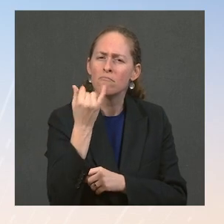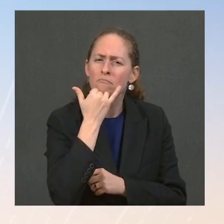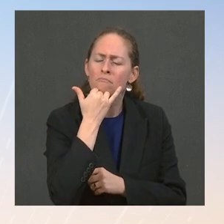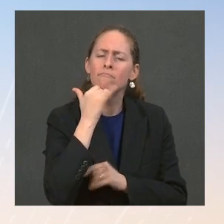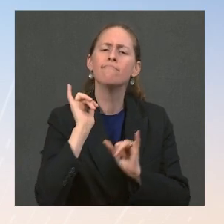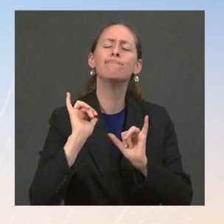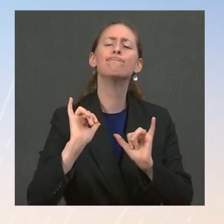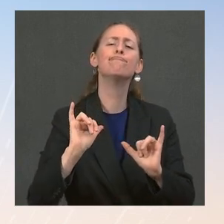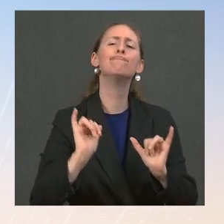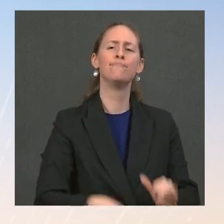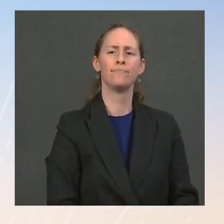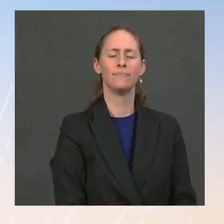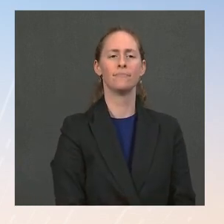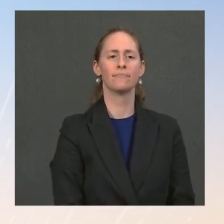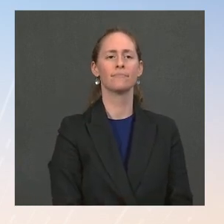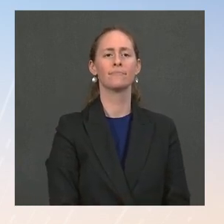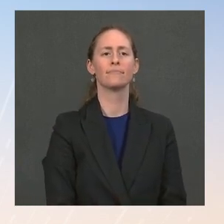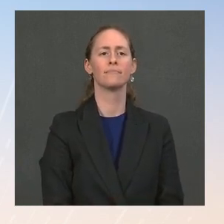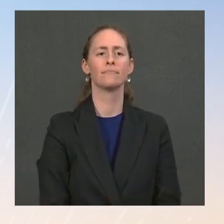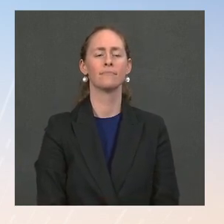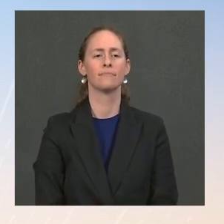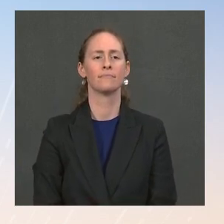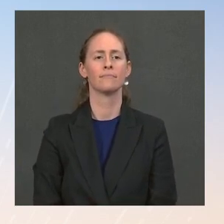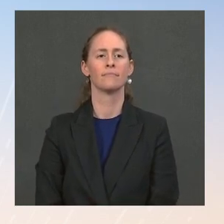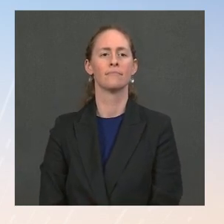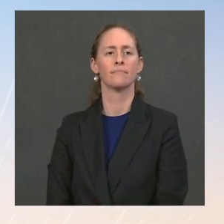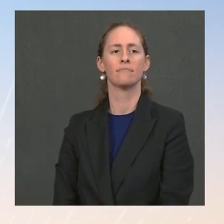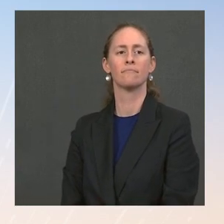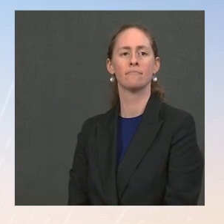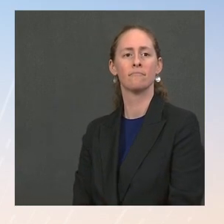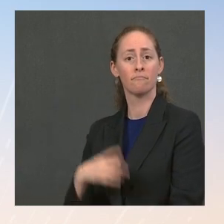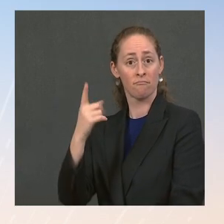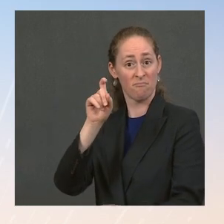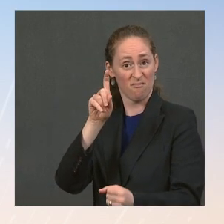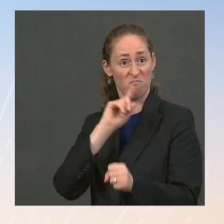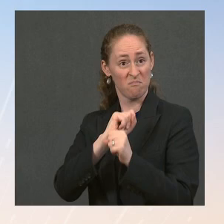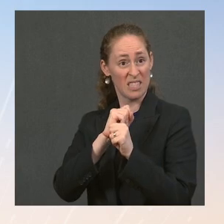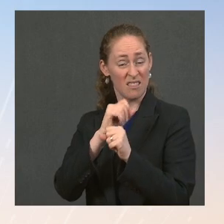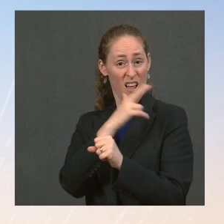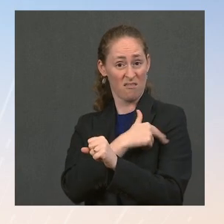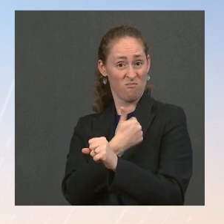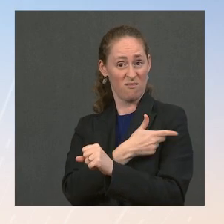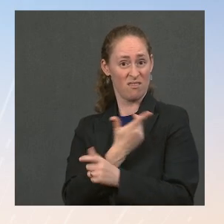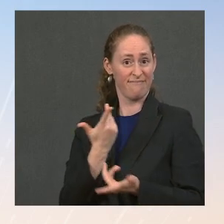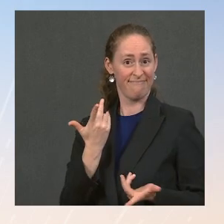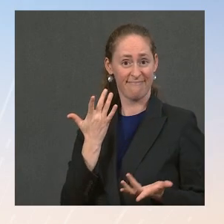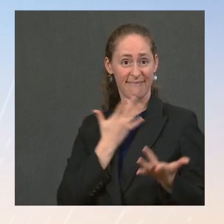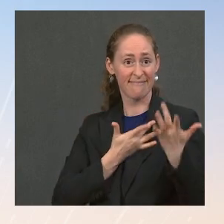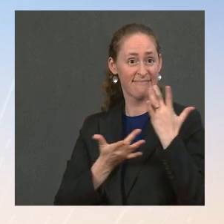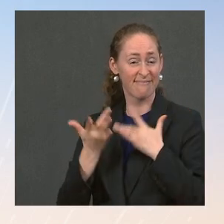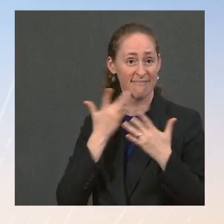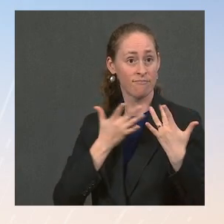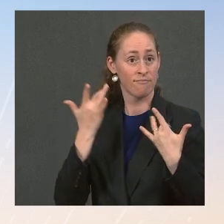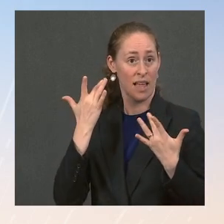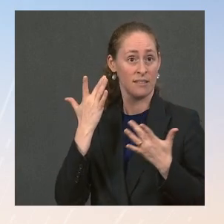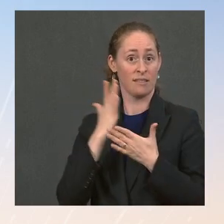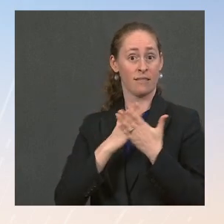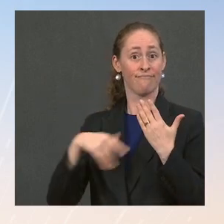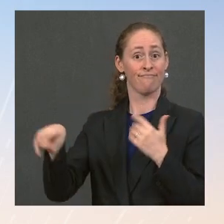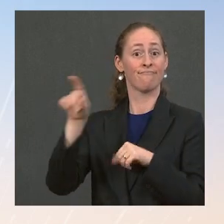because they have a vaccine mandate and maybe some folks have had to leave because they didn't want to get vaccinated? Ms. Psaki: I would love for you to account for me